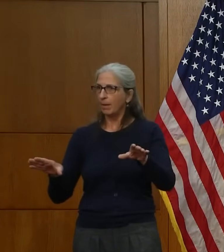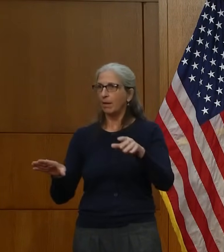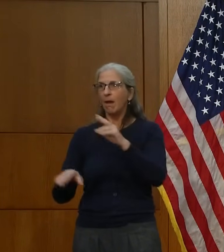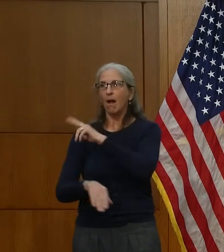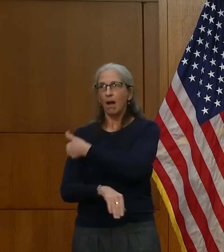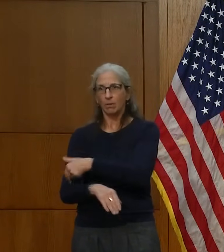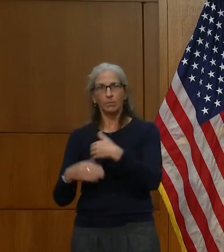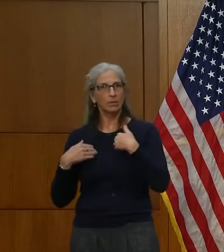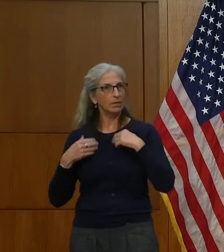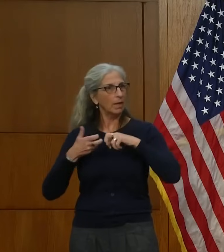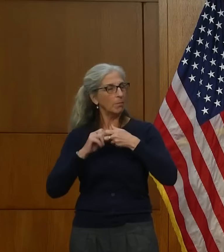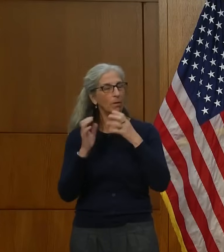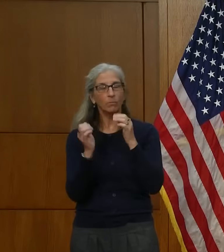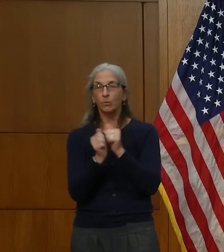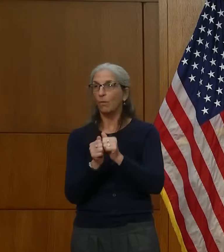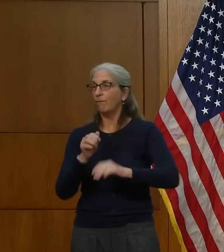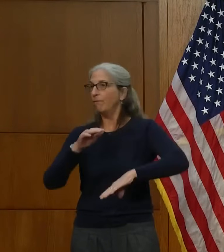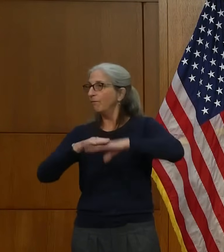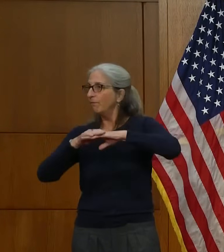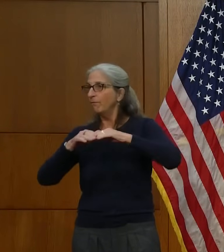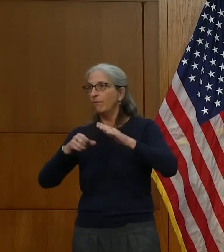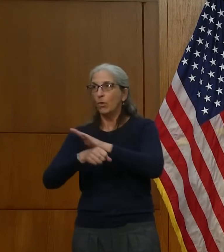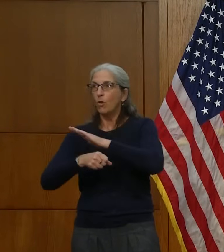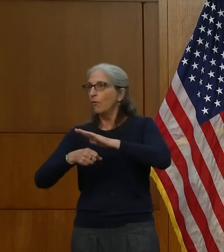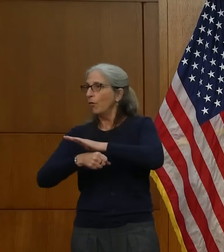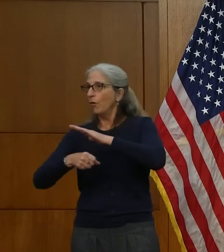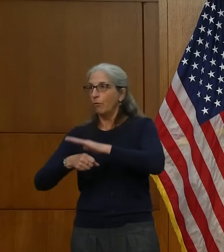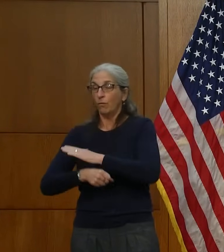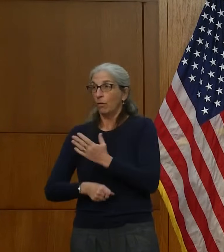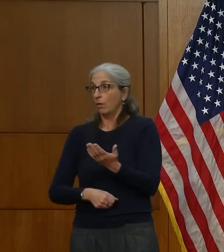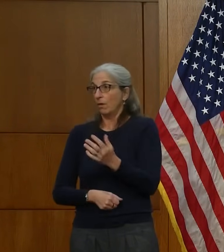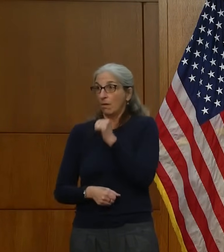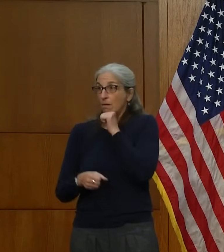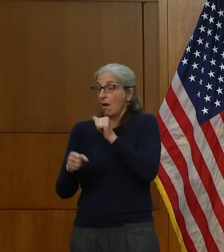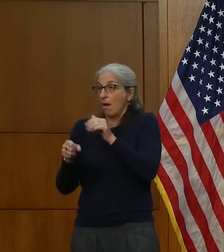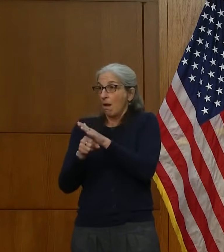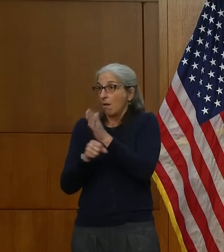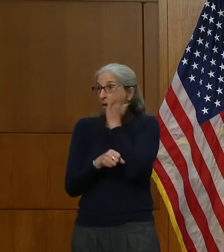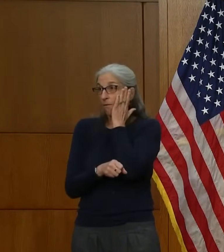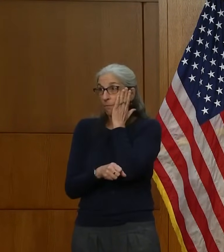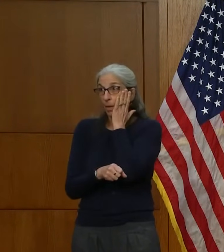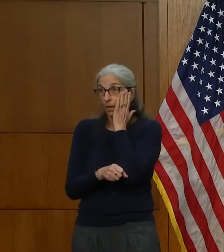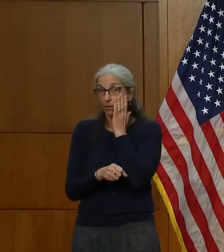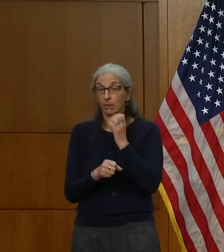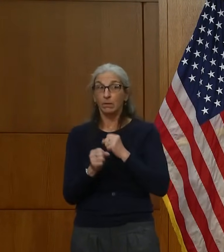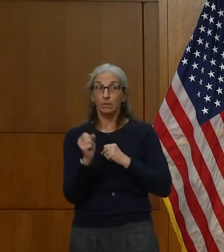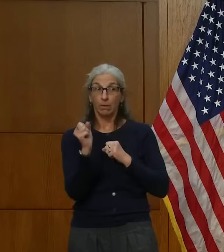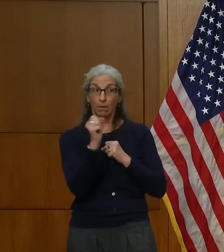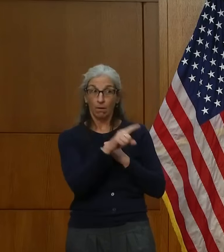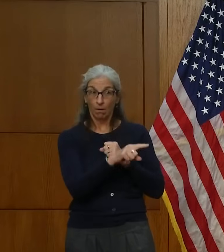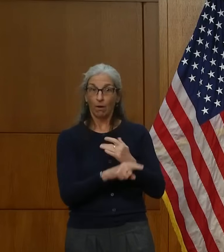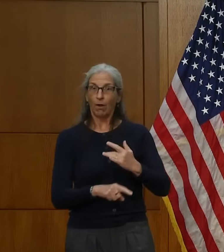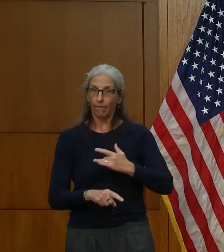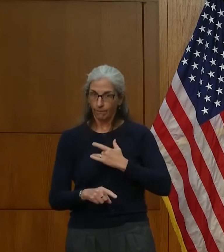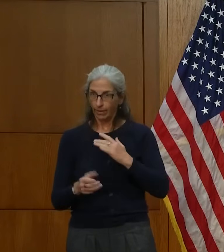EARLY ON IT AGAIN, AND THEN AFTERWARDS WE'RE FACING SEVERAL